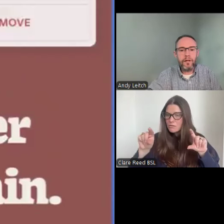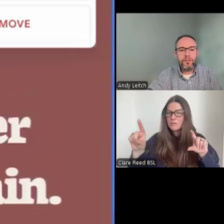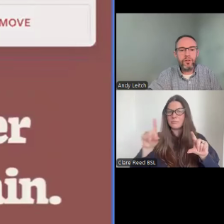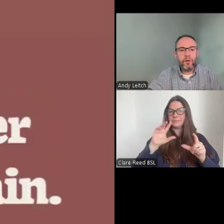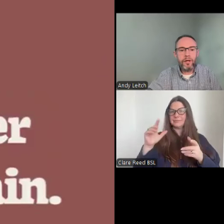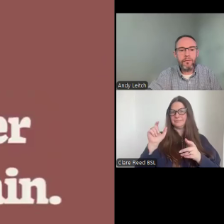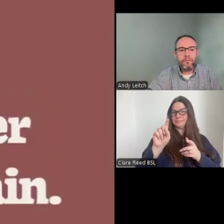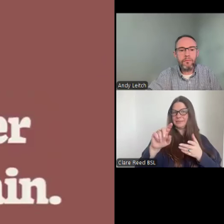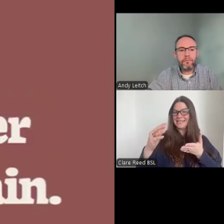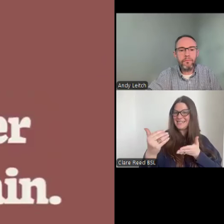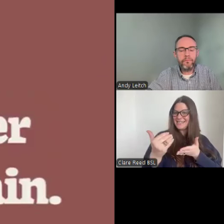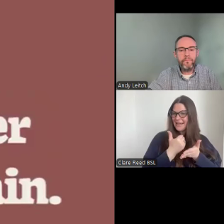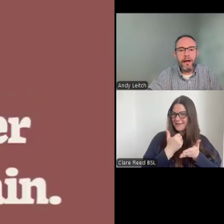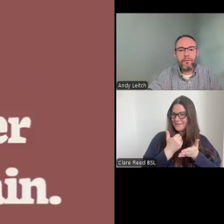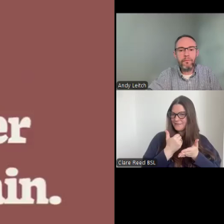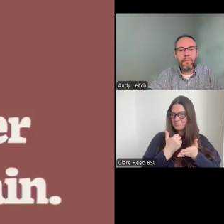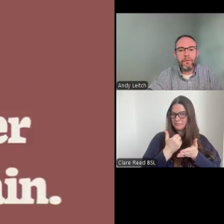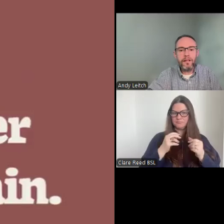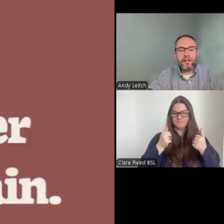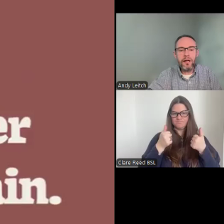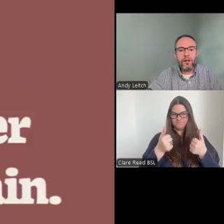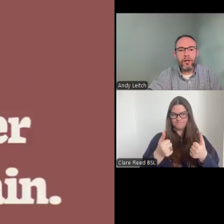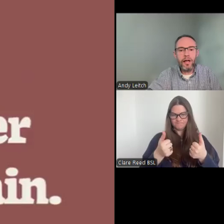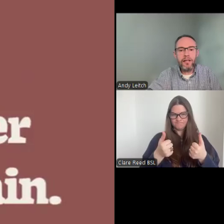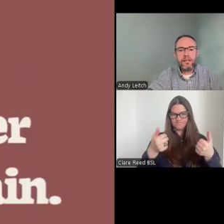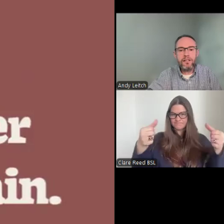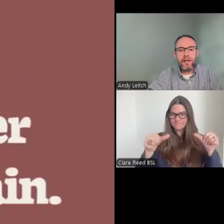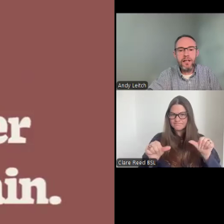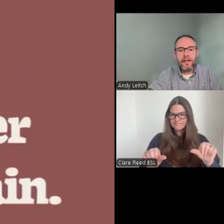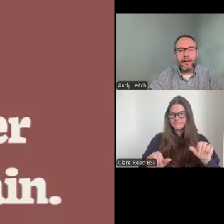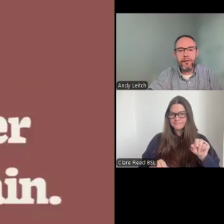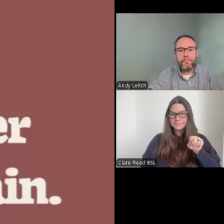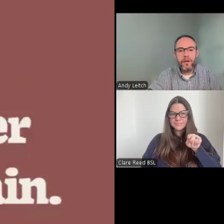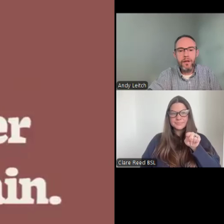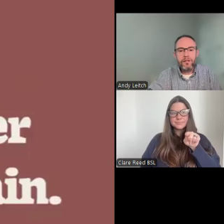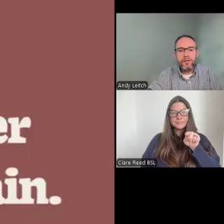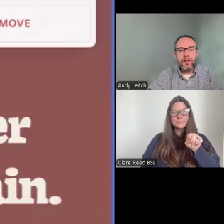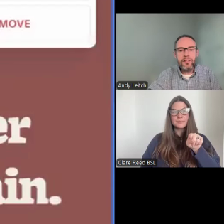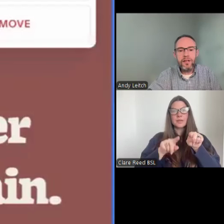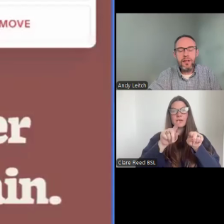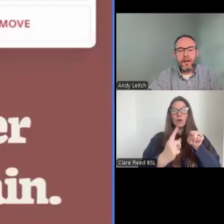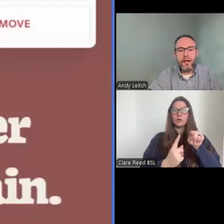and scroll down. Now, the next thing I'm going to look at is this site header. You can see there,